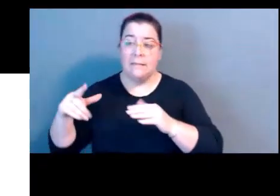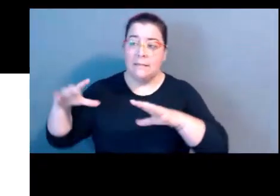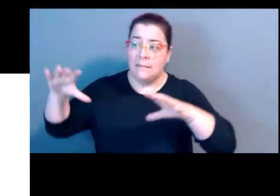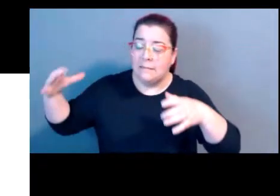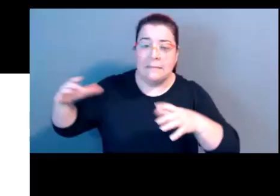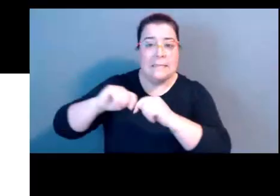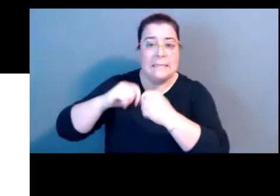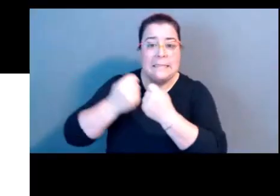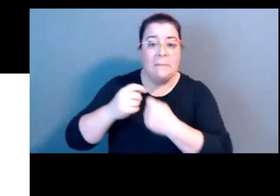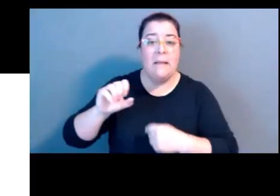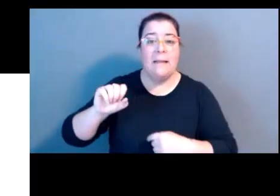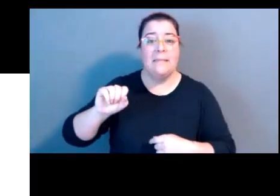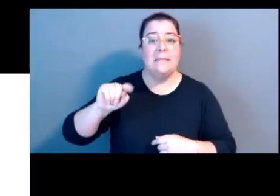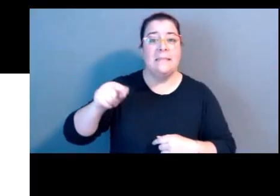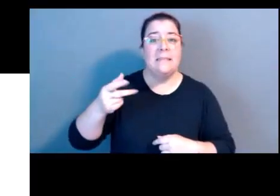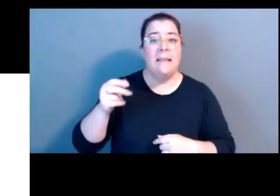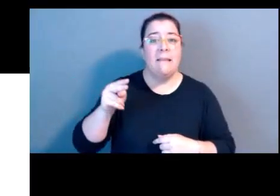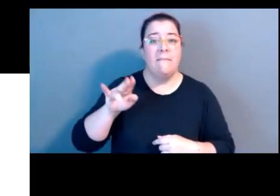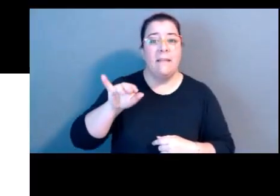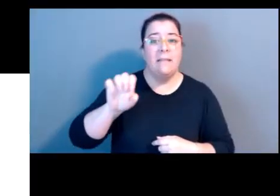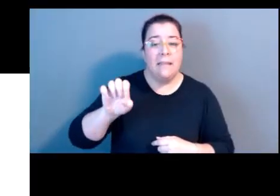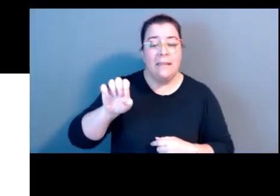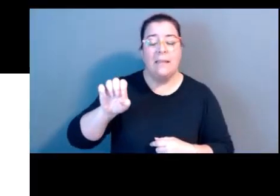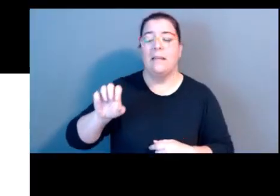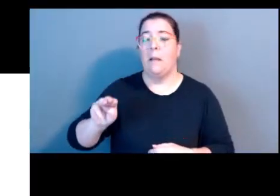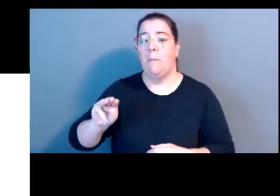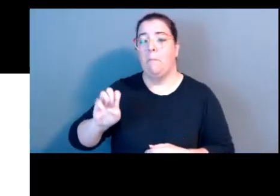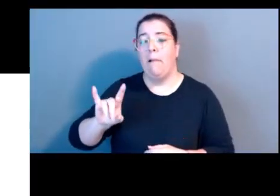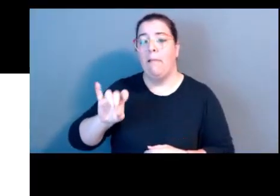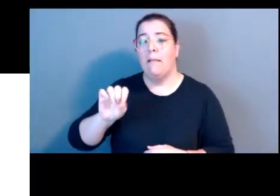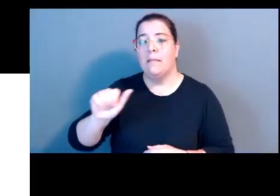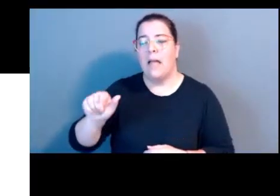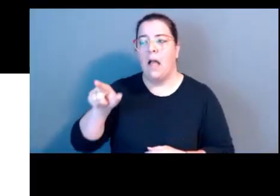Mayville and Alyssa Scott, working diligently behind the scenes,